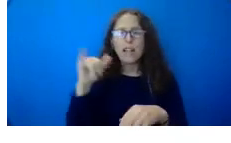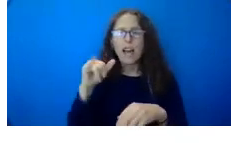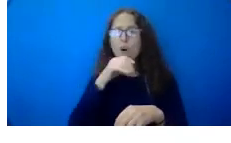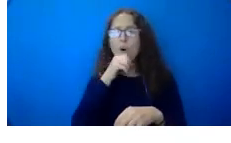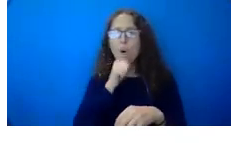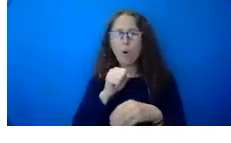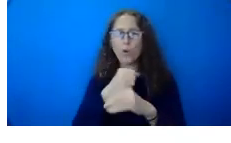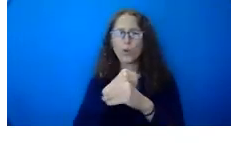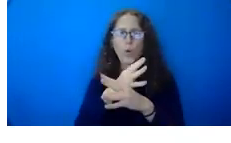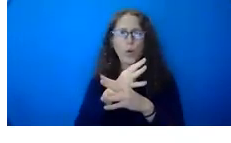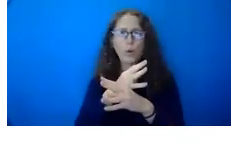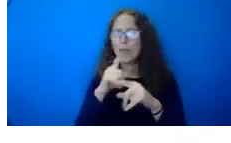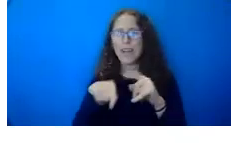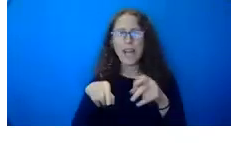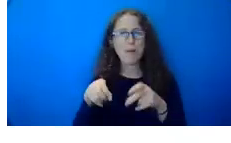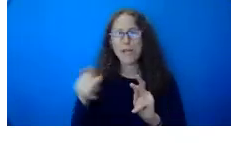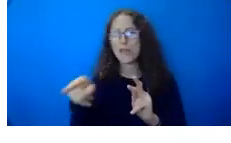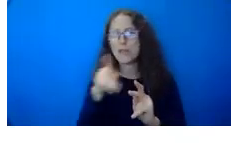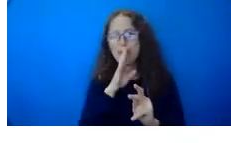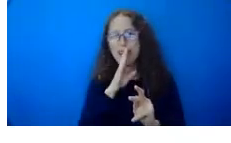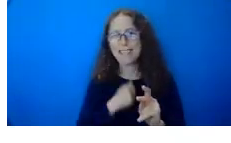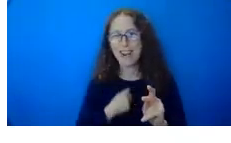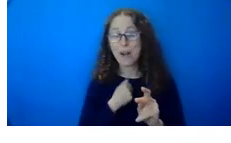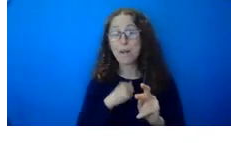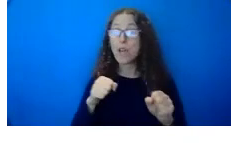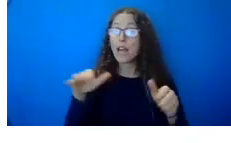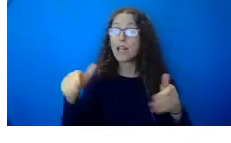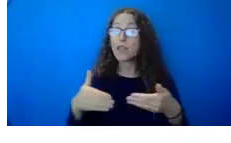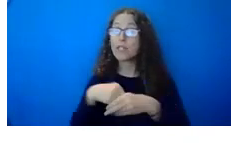» DEBBIE LACEY, EAST SIDE FOR ALL